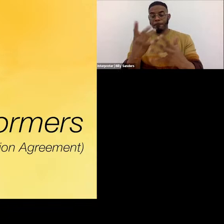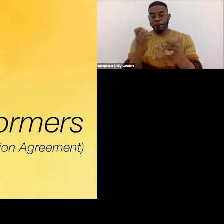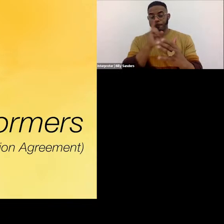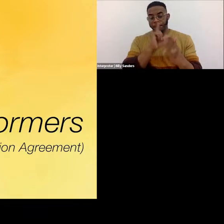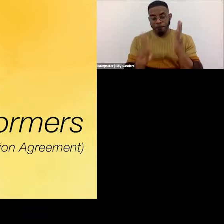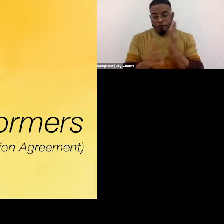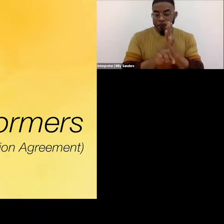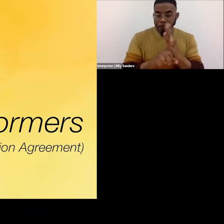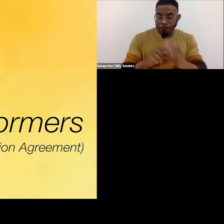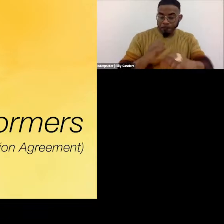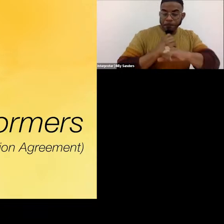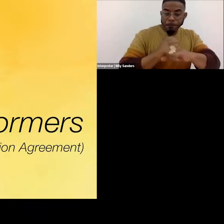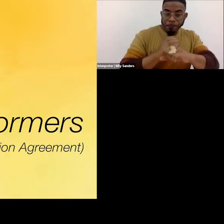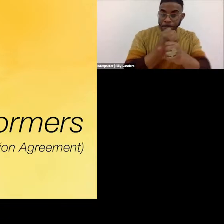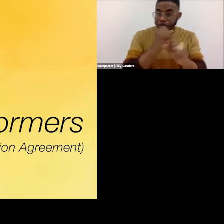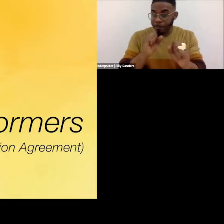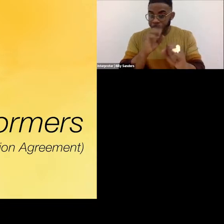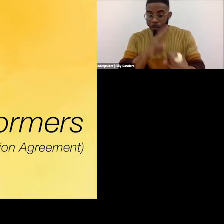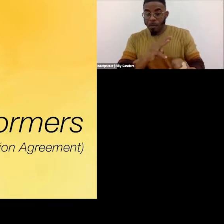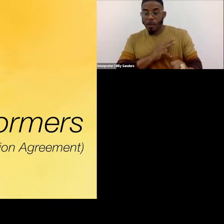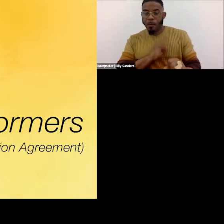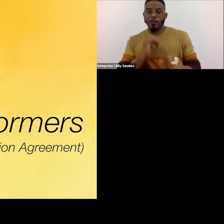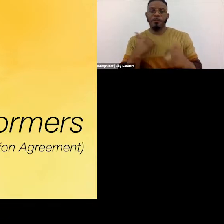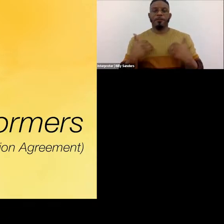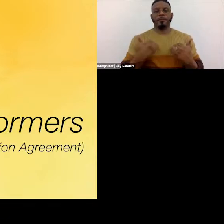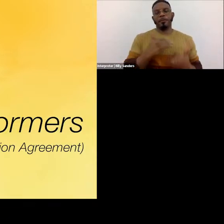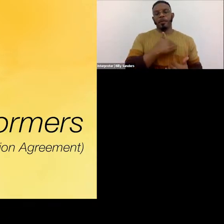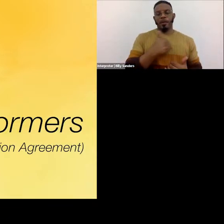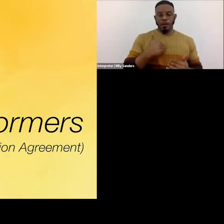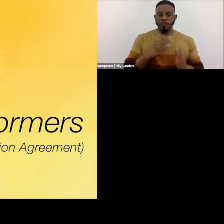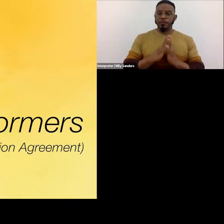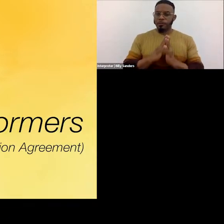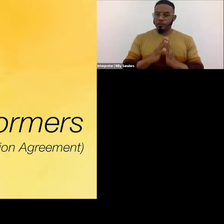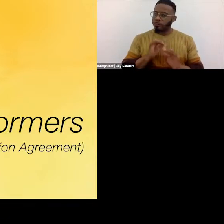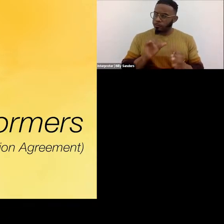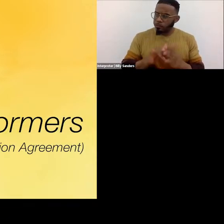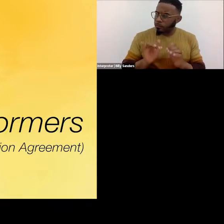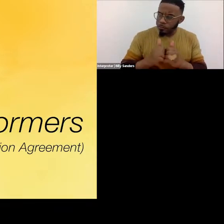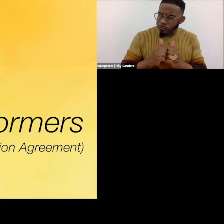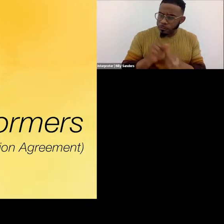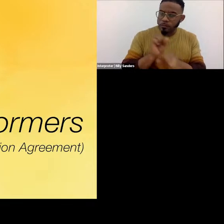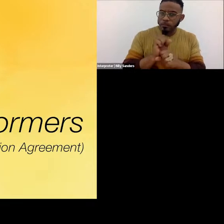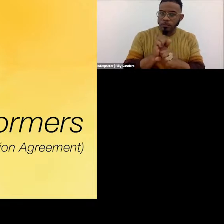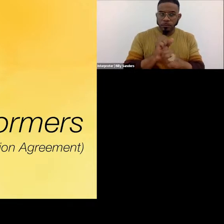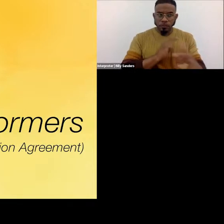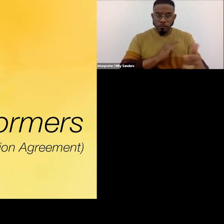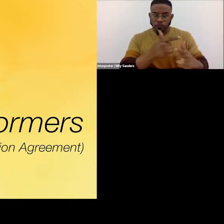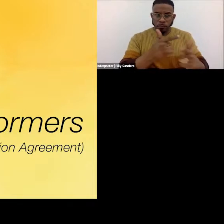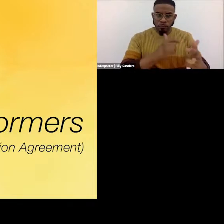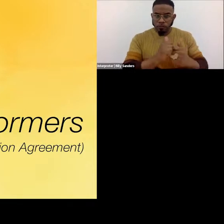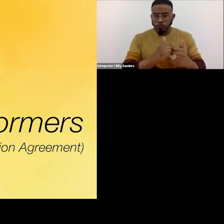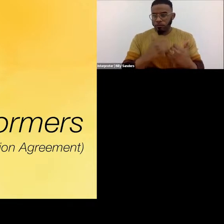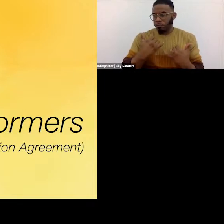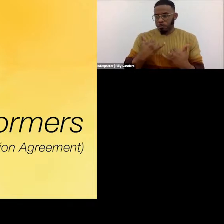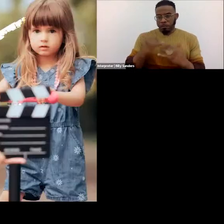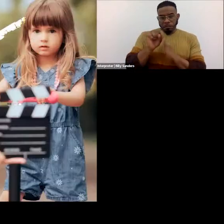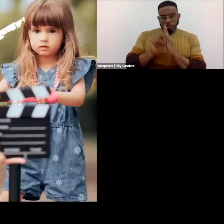of protecting the safety and morals of our young members. And we do this by working in tandem with the relevant state laws.